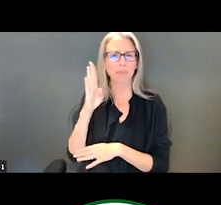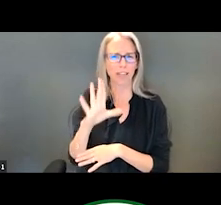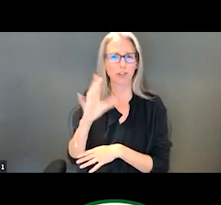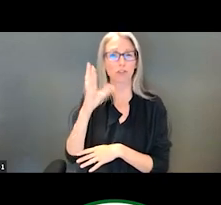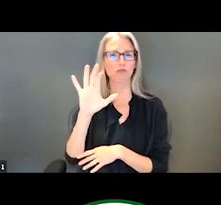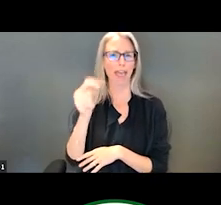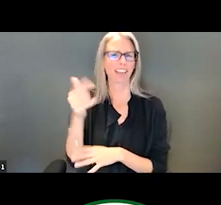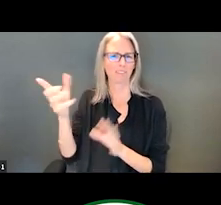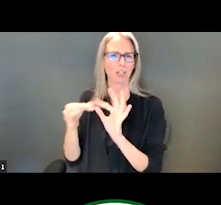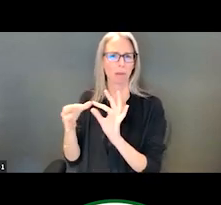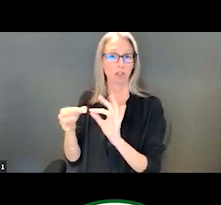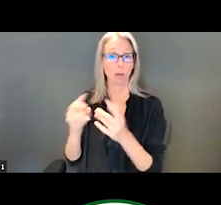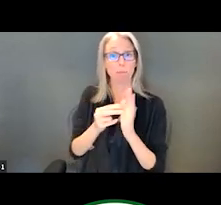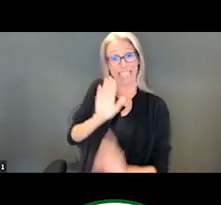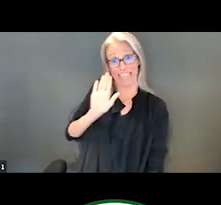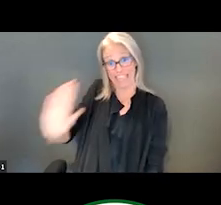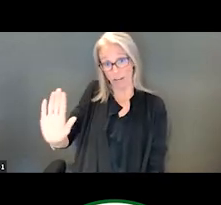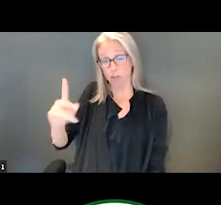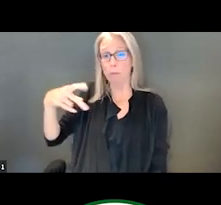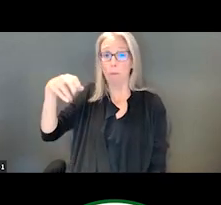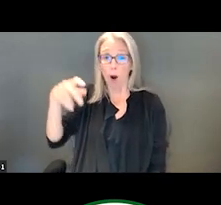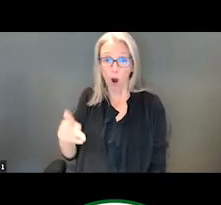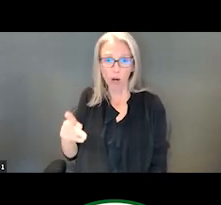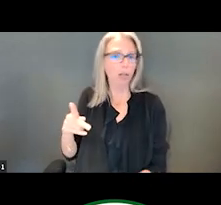BC parks, in terms of the context we looked at.